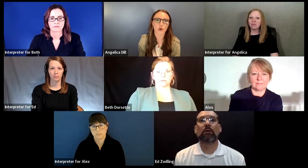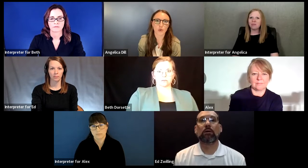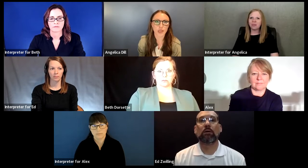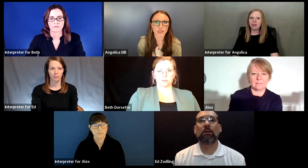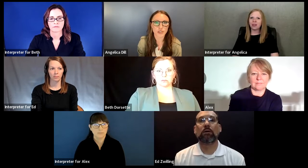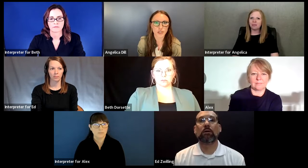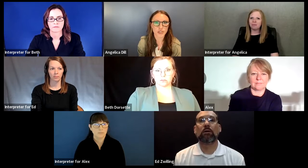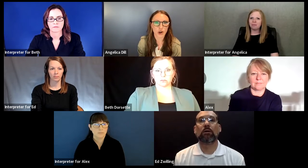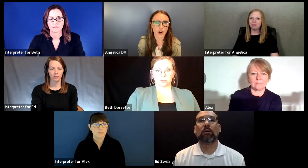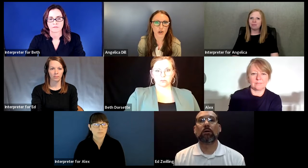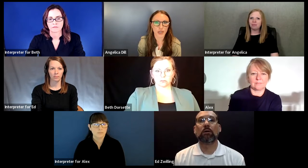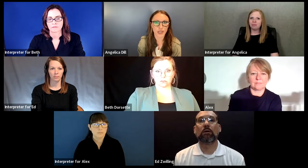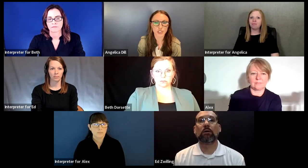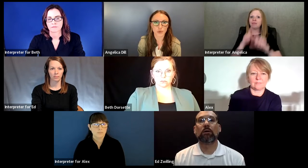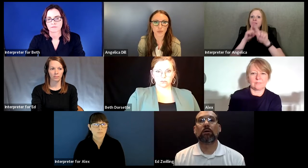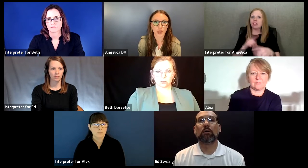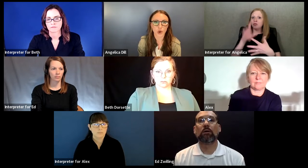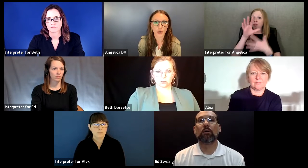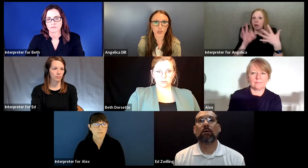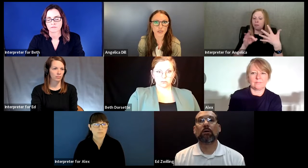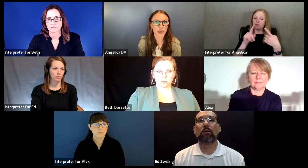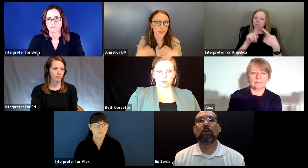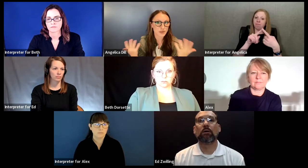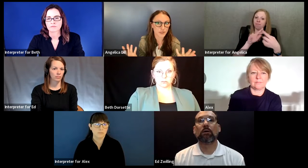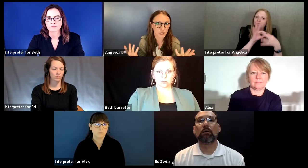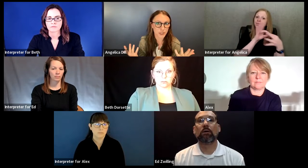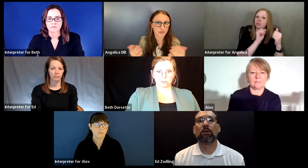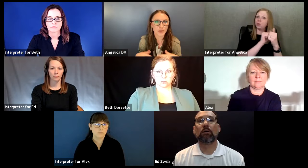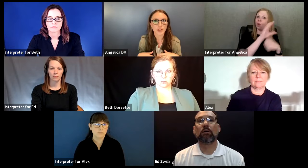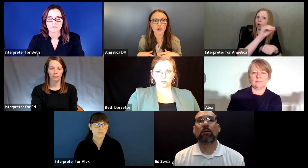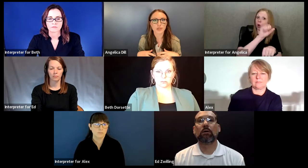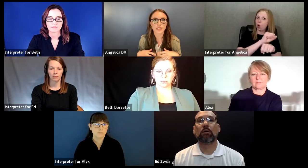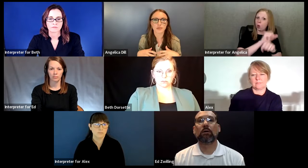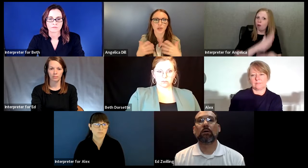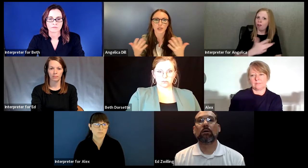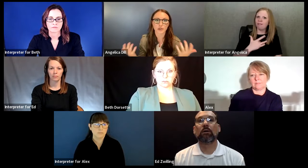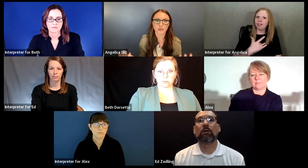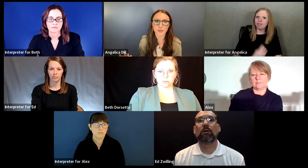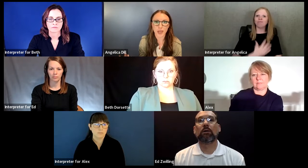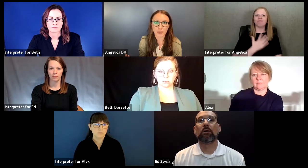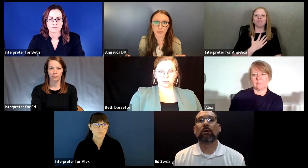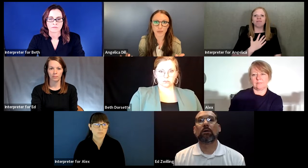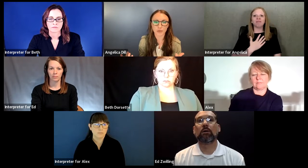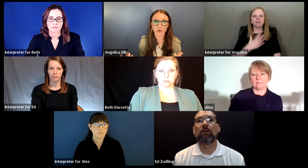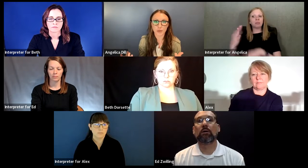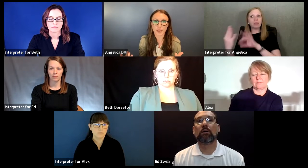So the answers are connection with my co-workers, that makes me feel good. Receiving regular feedback about my performance.